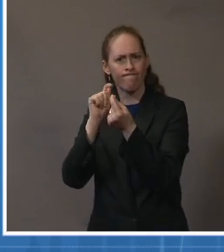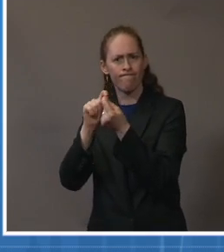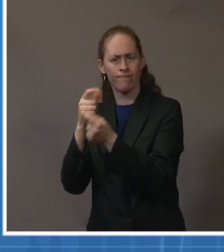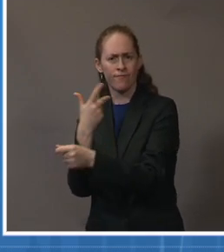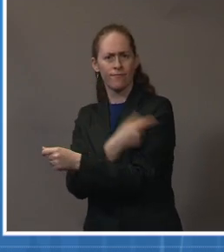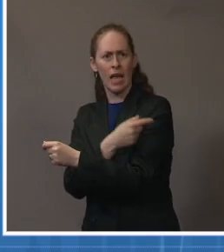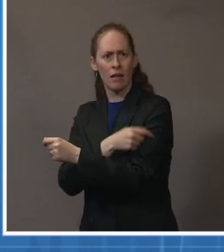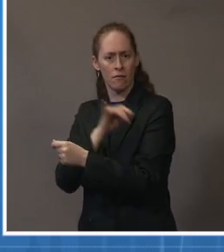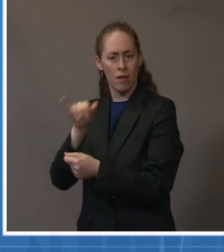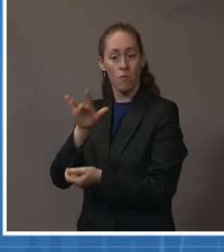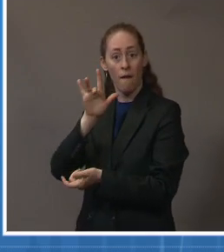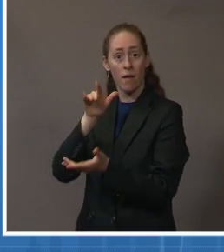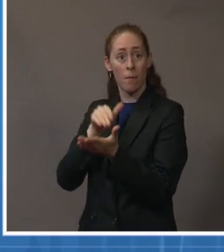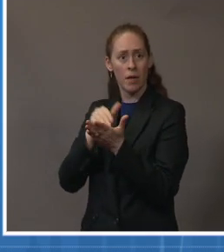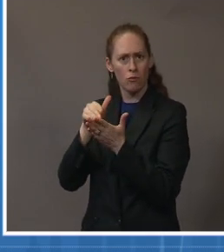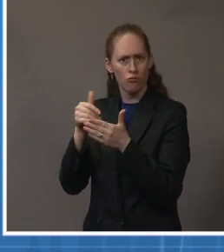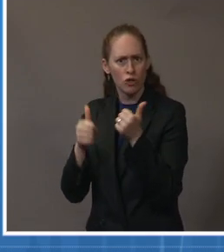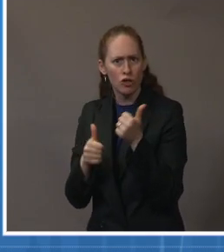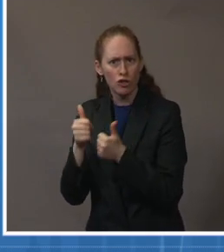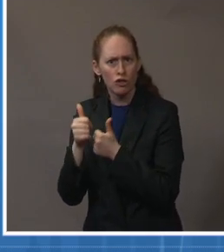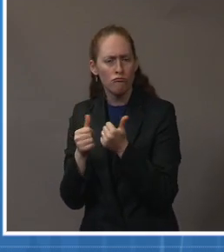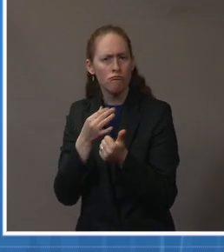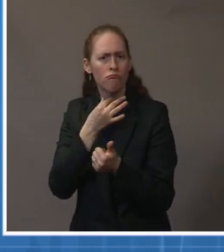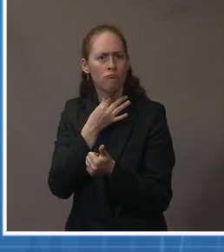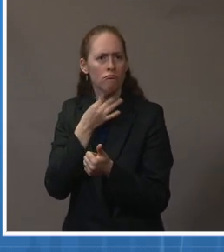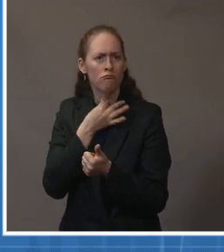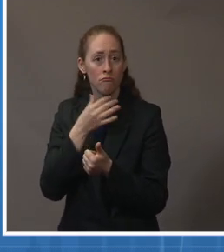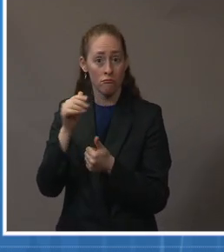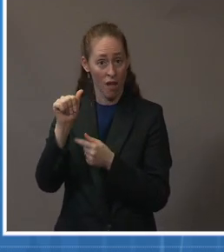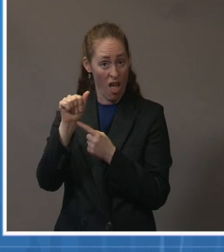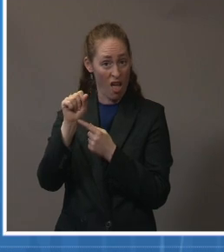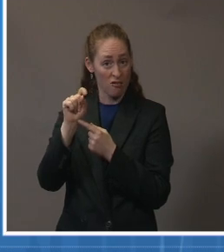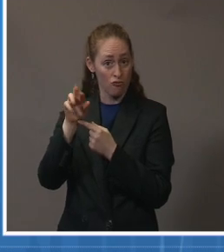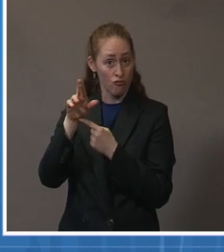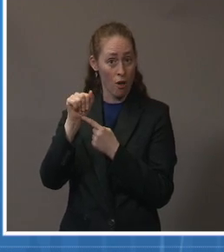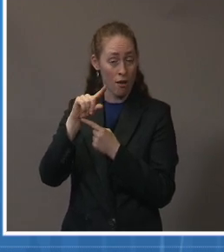I assume it's safe to say that the AstraZeneca doses remain under review.